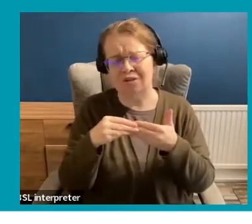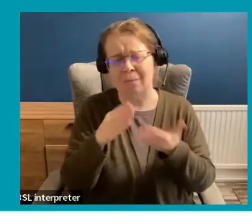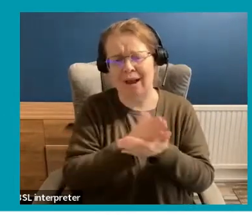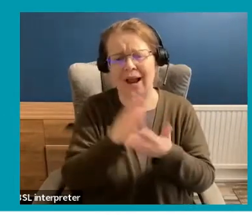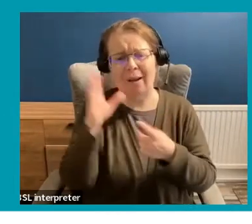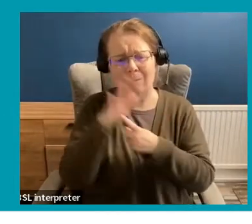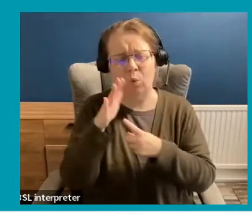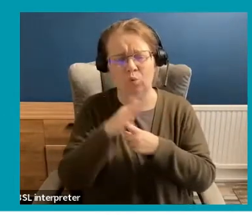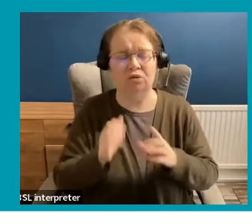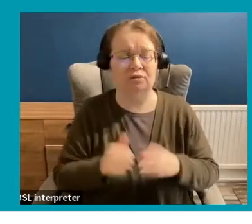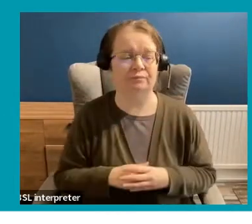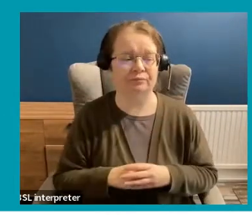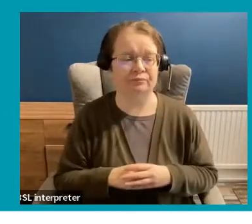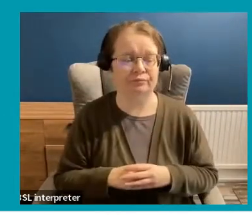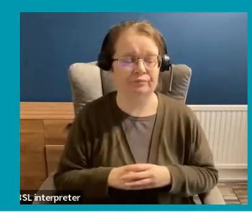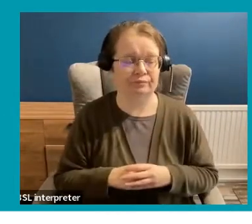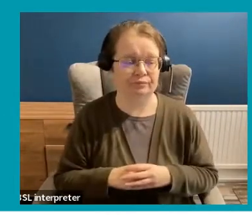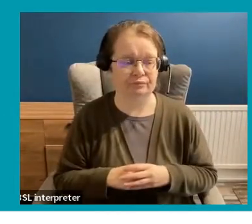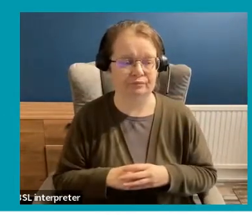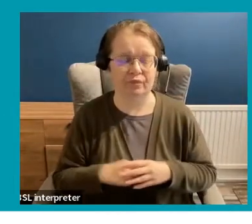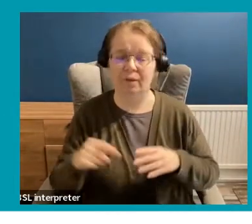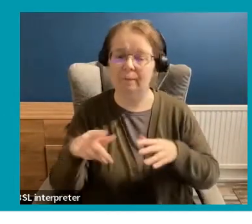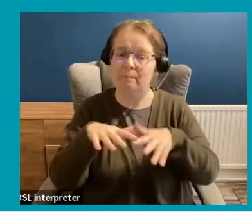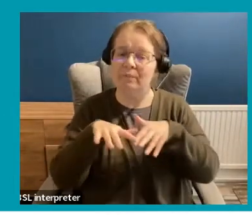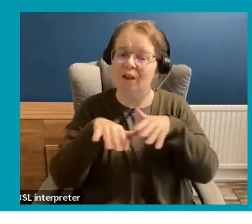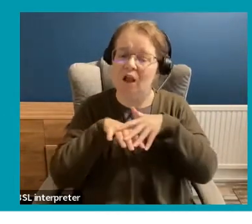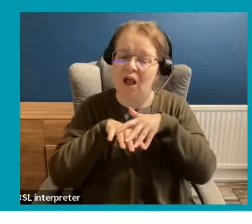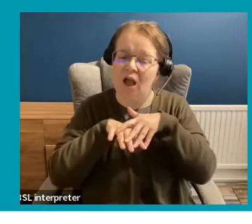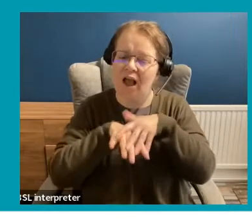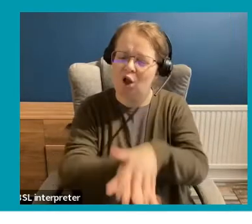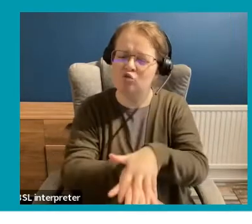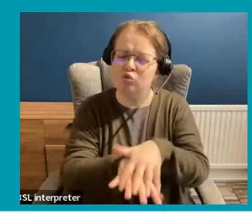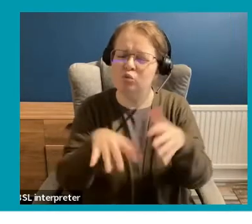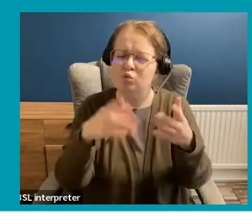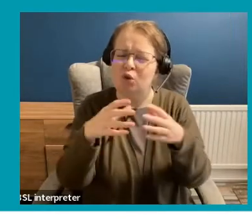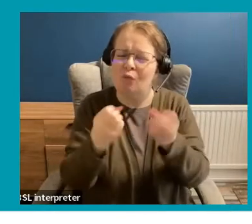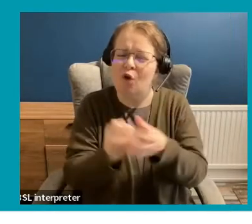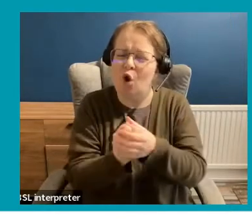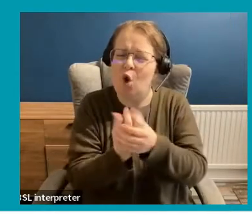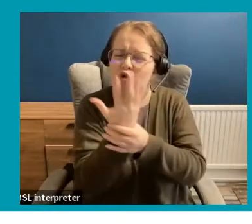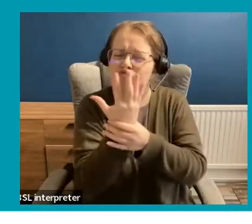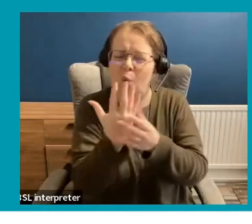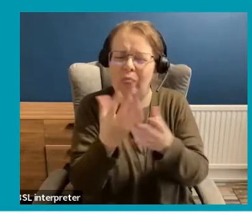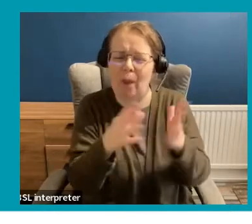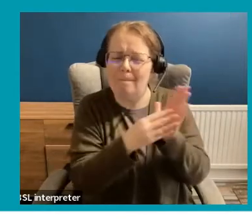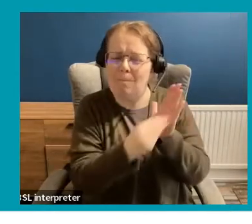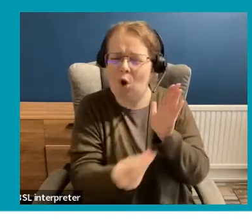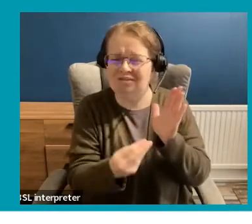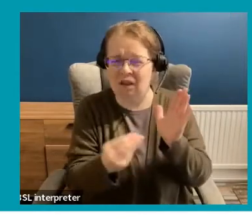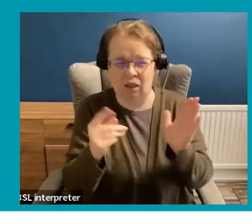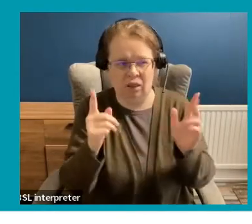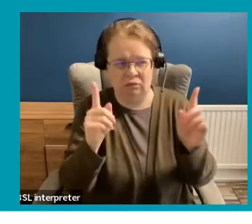We talked about the inclusive growth model can you do as a whistle stop tour of what that model looks like?